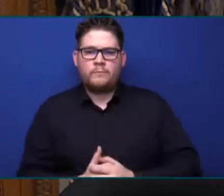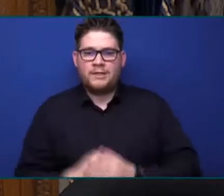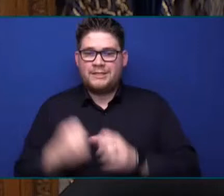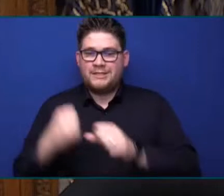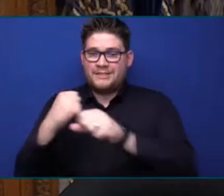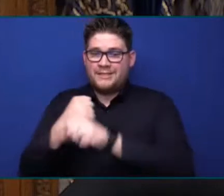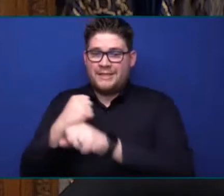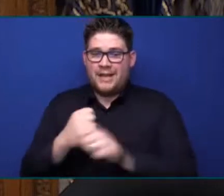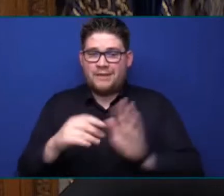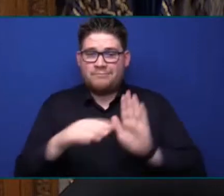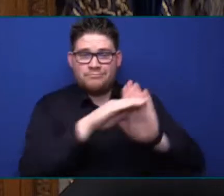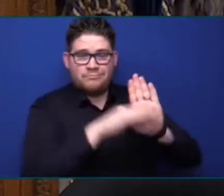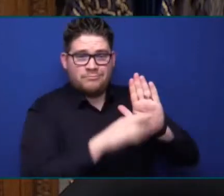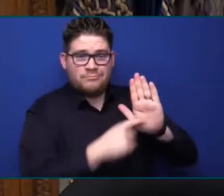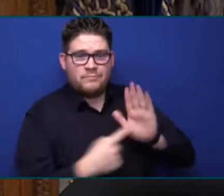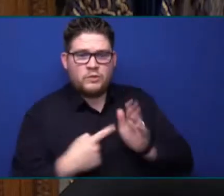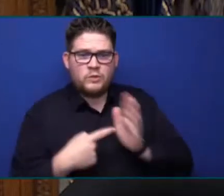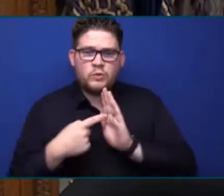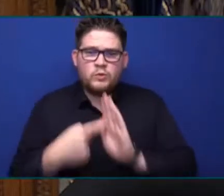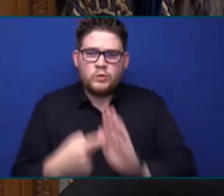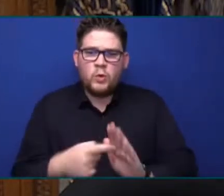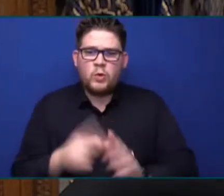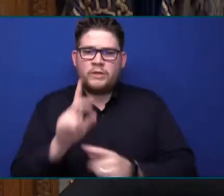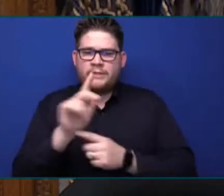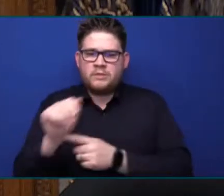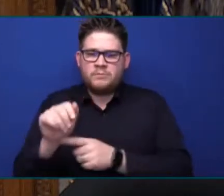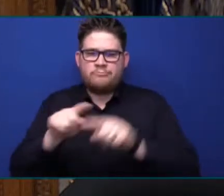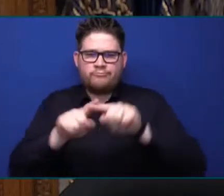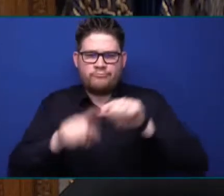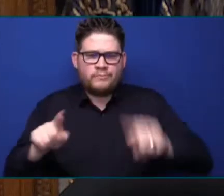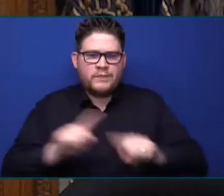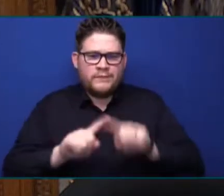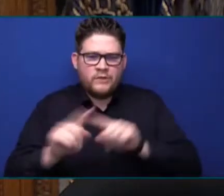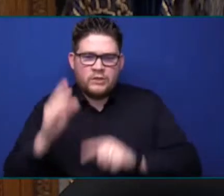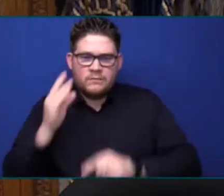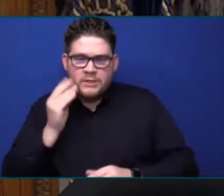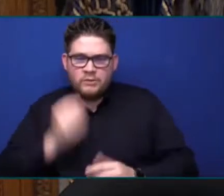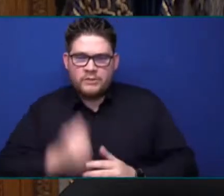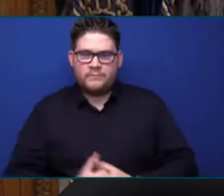important to remember, as we move ahead with the development of accessibility standards,